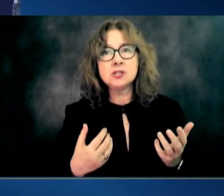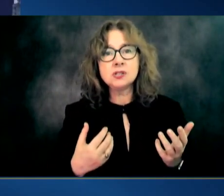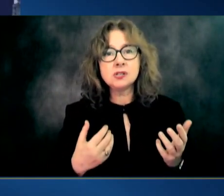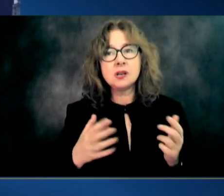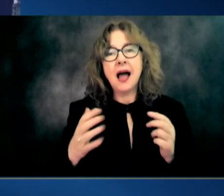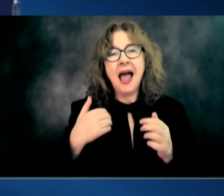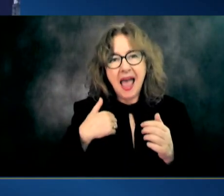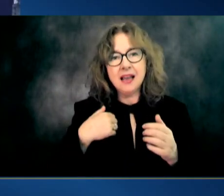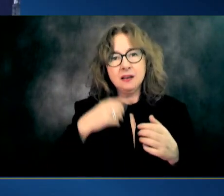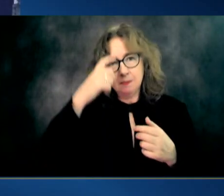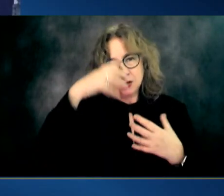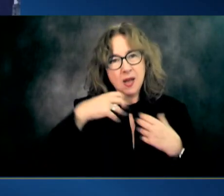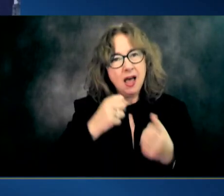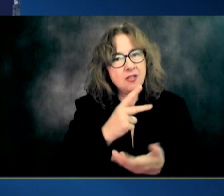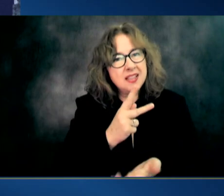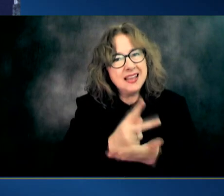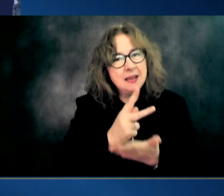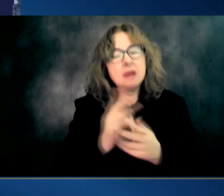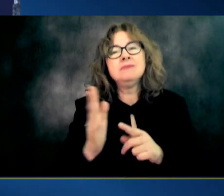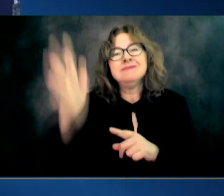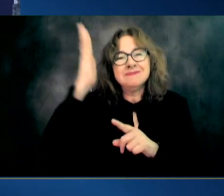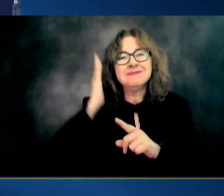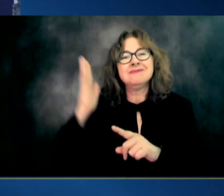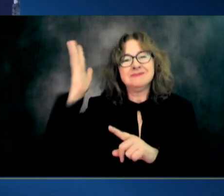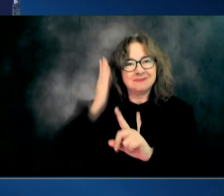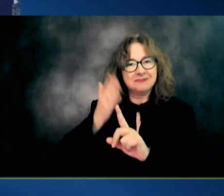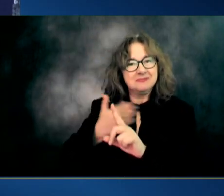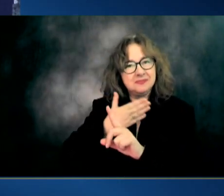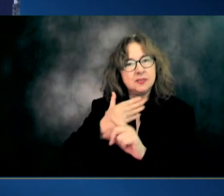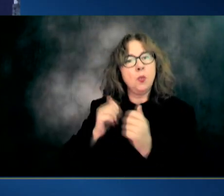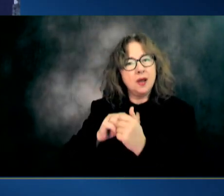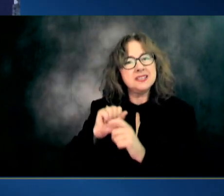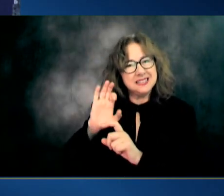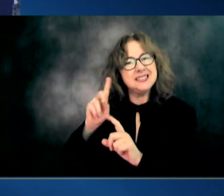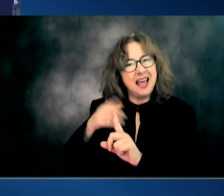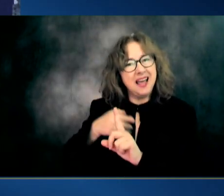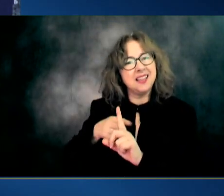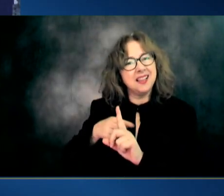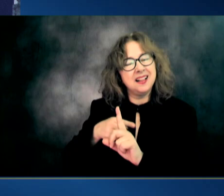it wasn't until social workers started providing kind of comprehensive care that